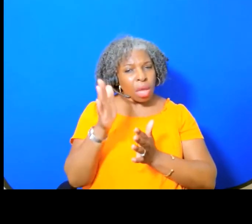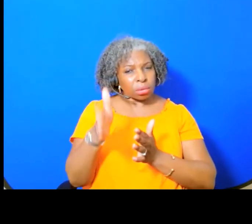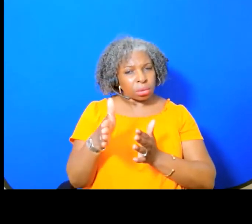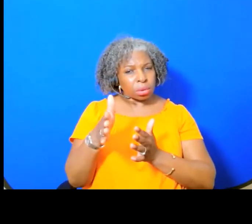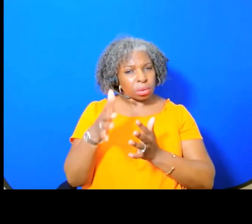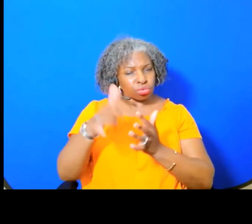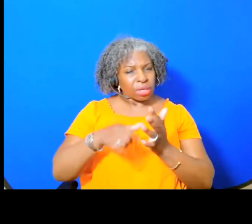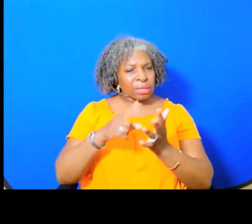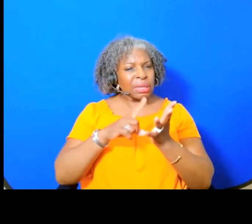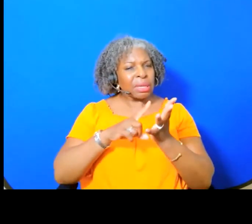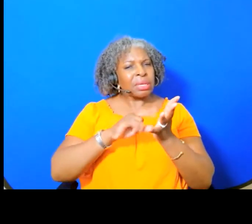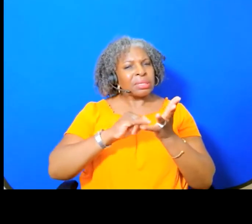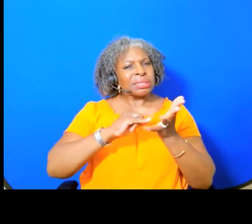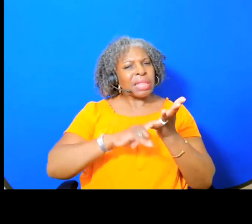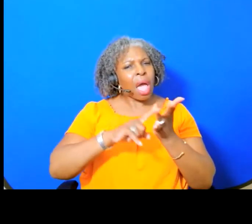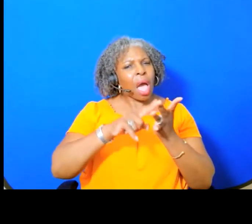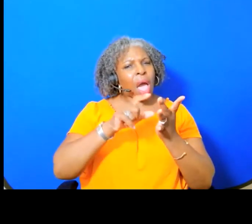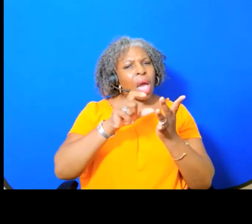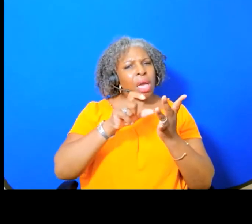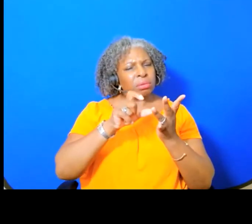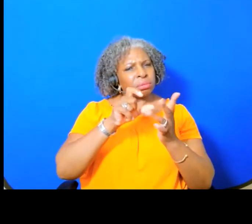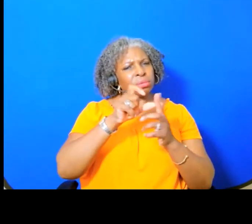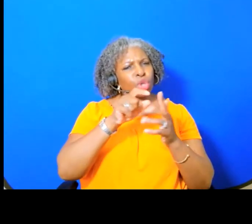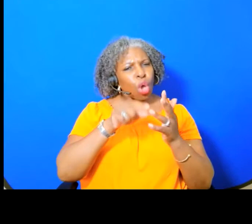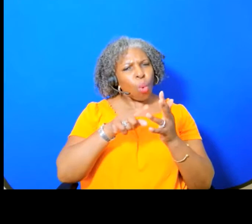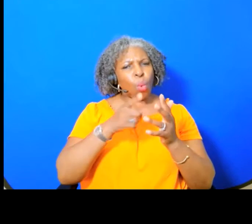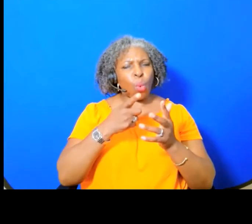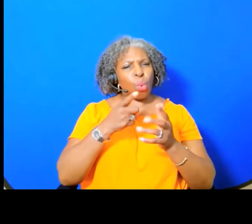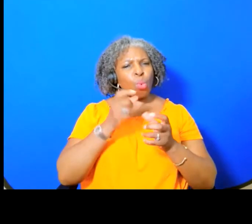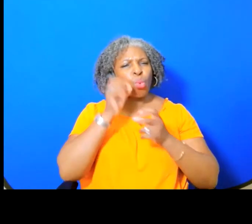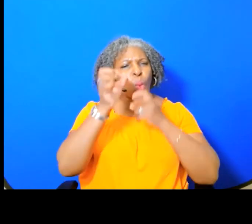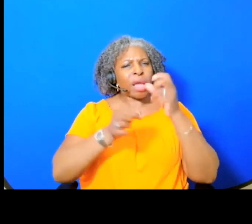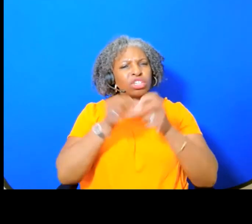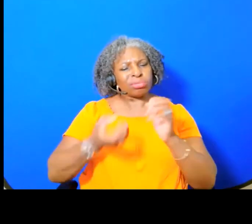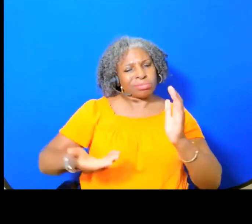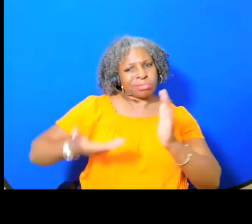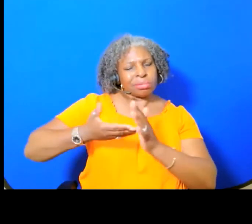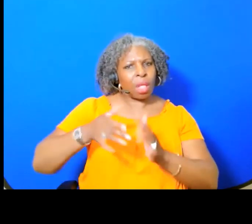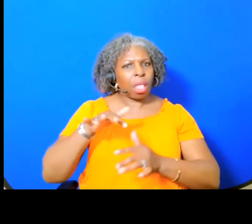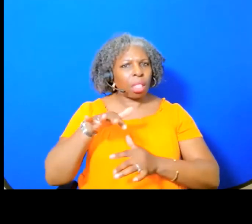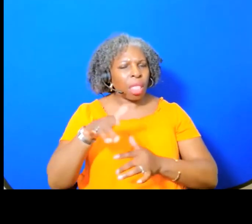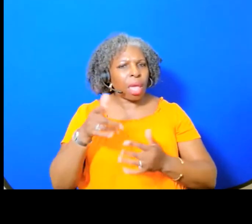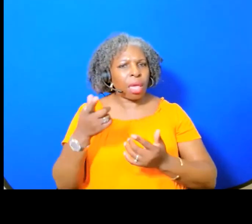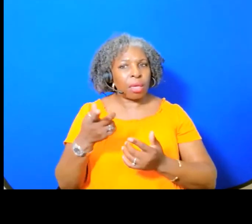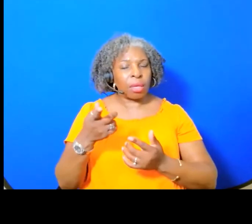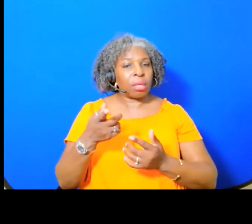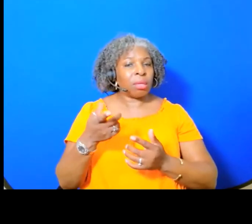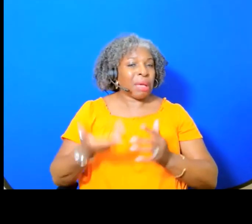questions using the Q&A function for our speakers. Feel free to write your name when prompted a